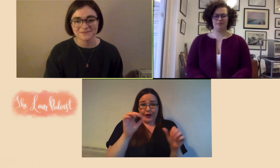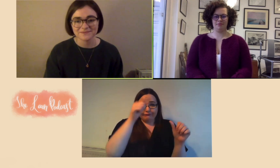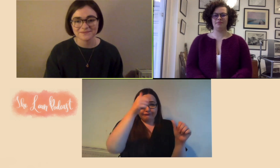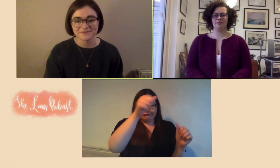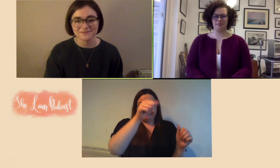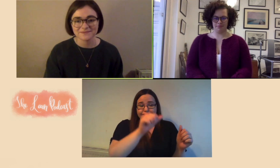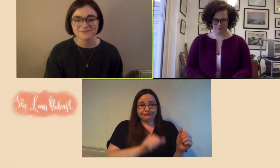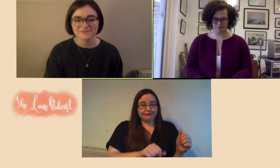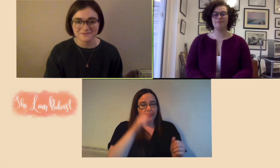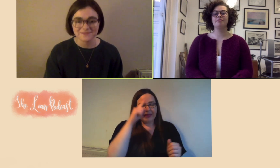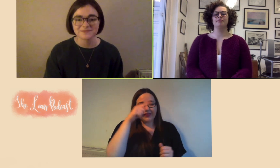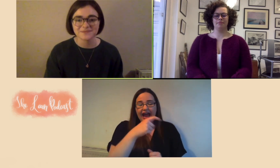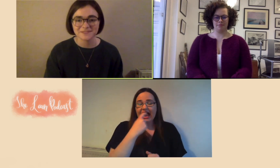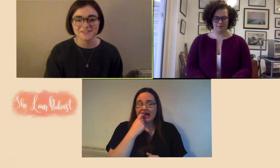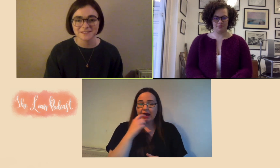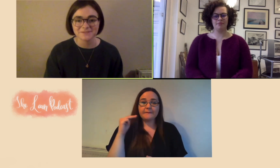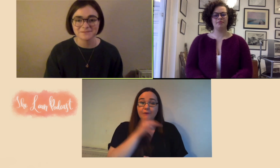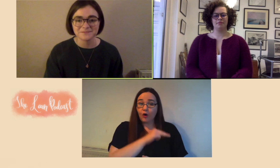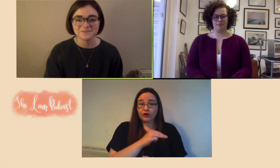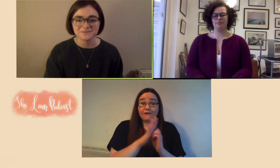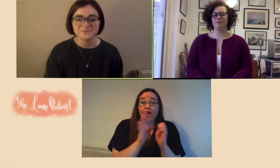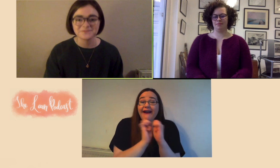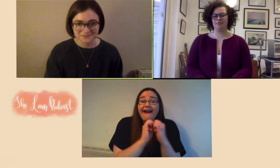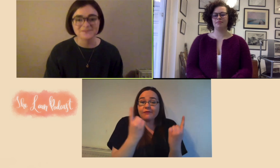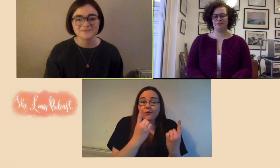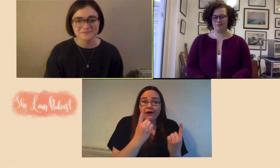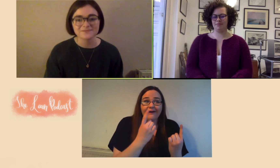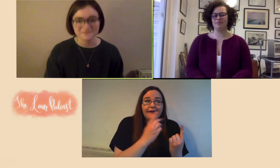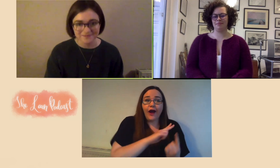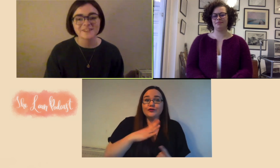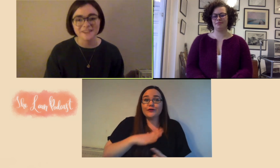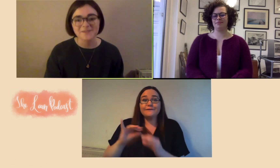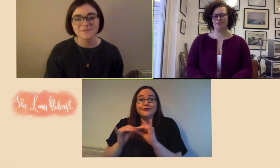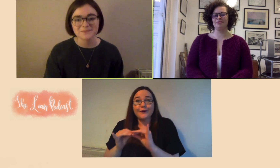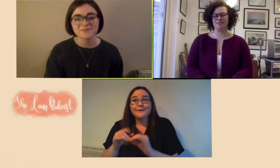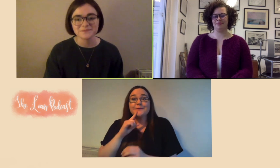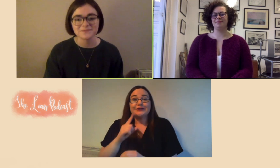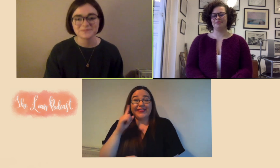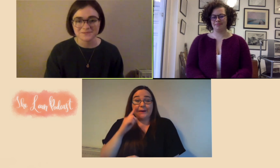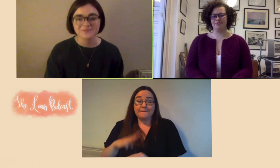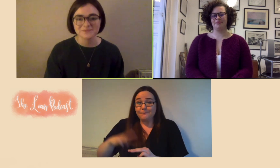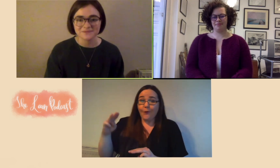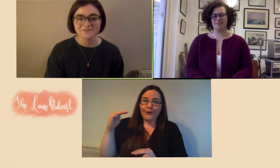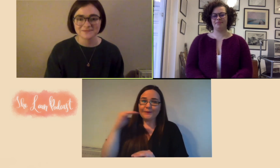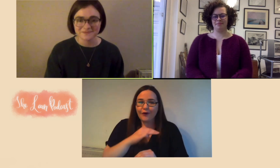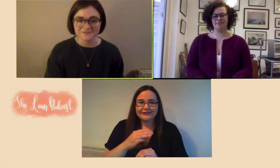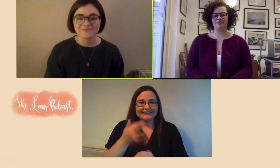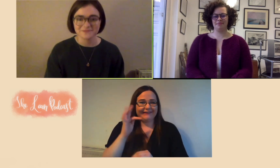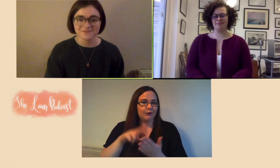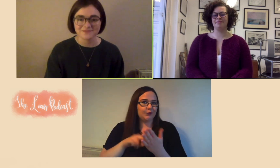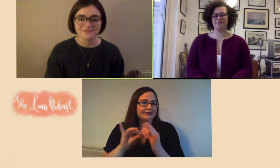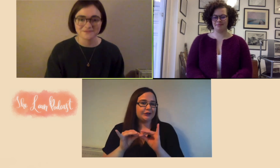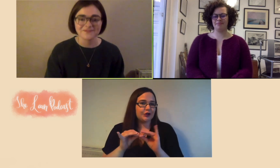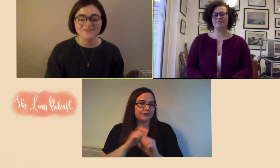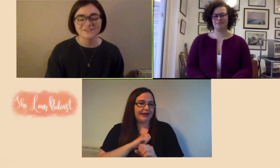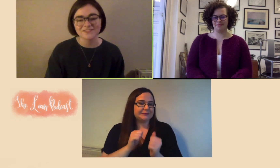or wait until your name is called until you speak or even having just a clear turn-taking list, I suppose. It's really important for everyone,